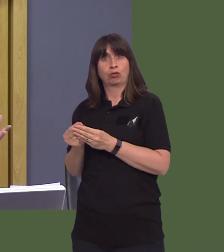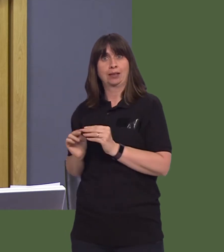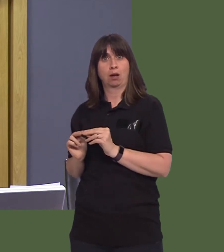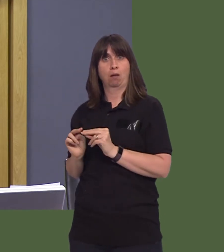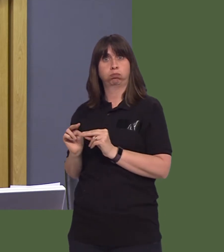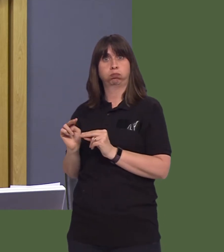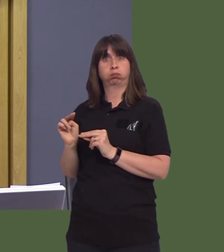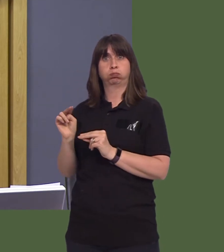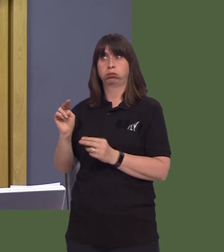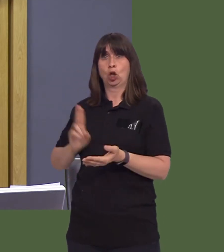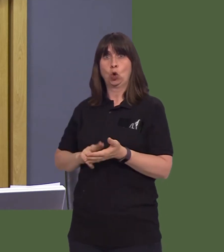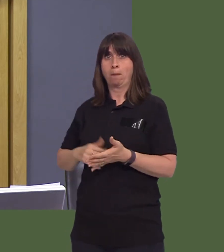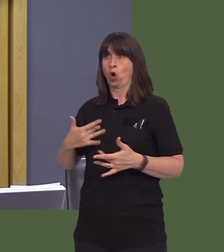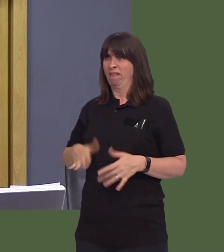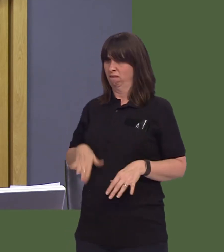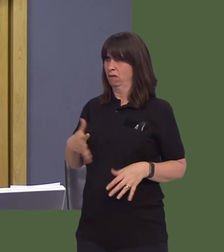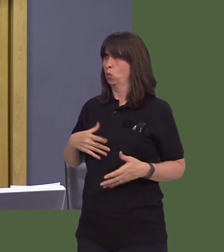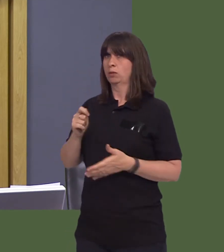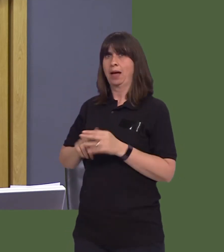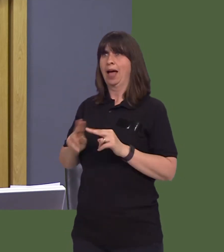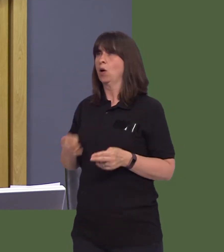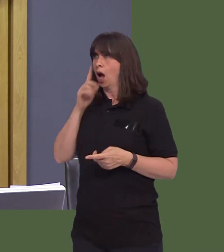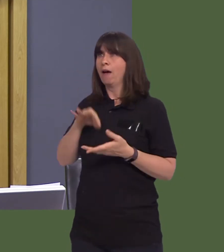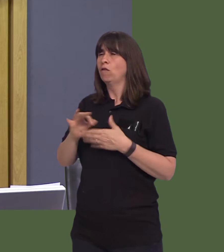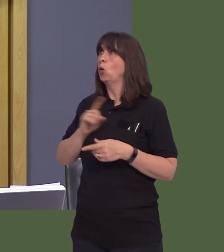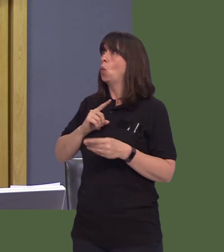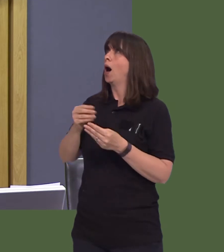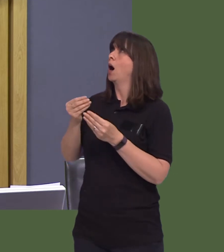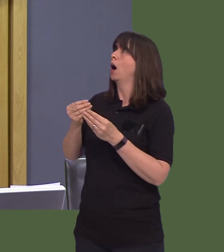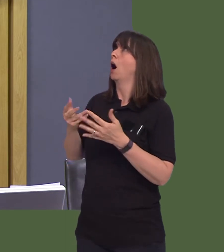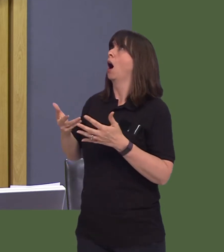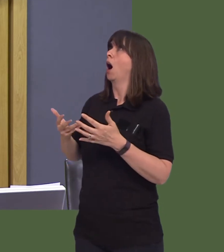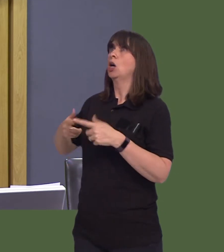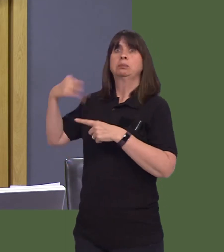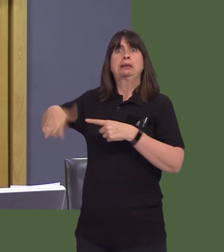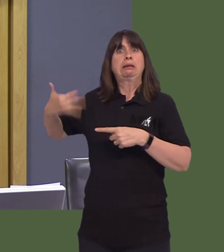Consequently, there's a real risk of young first-time buyers being priced out of the market.